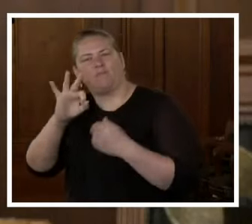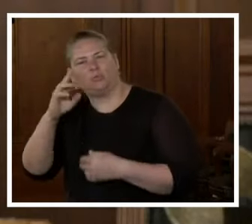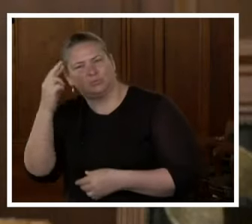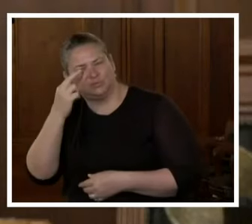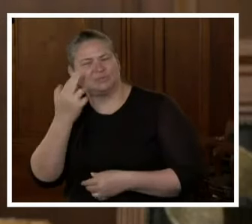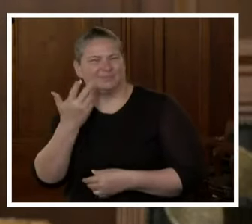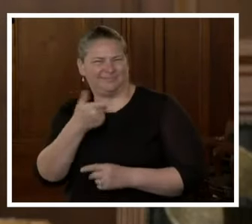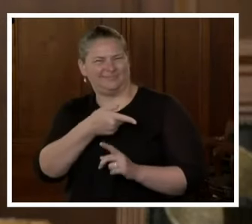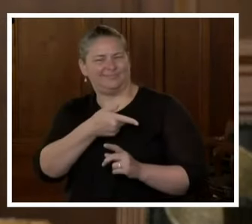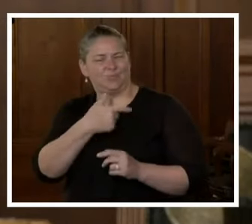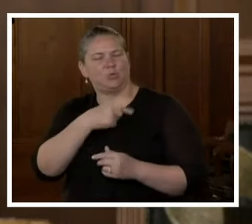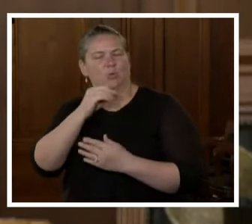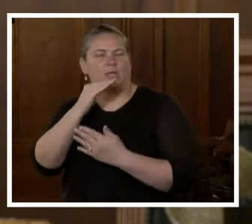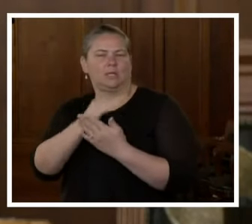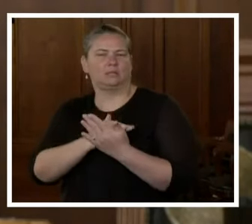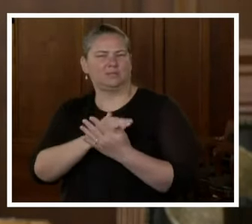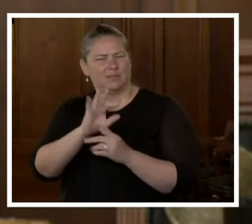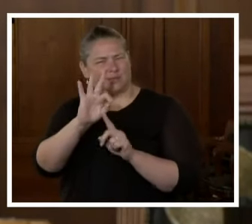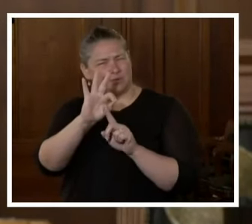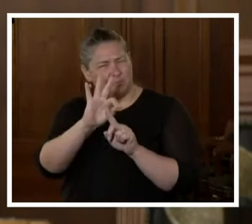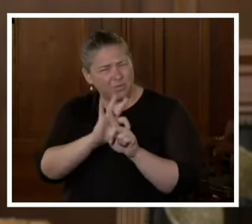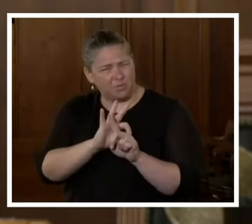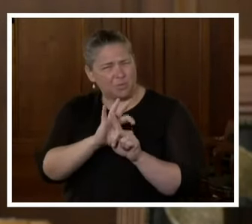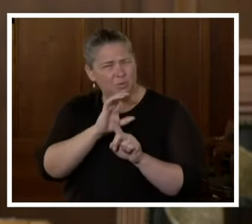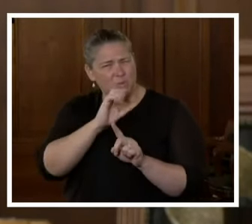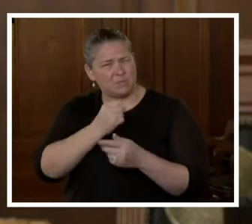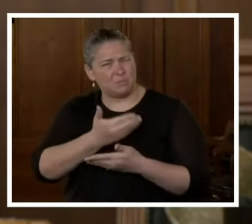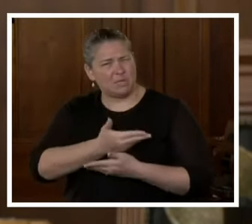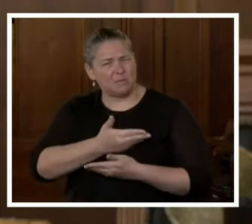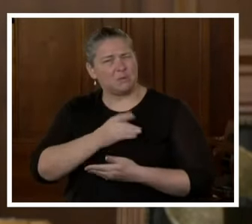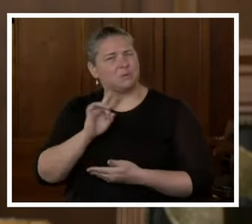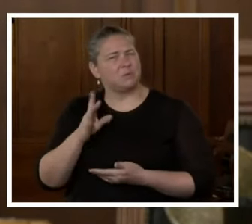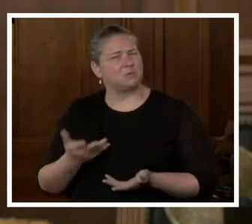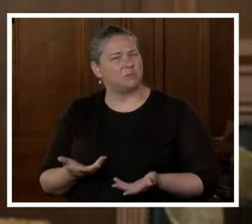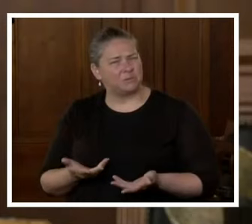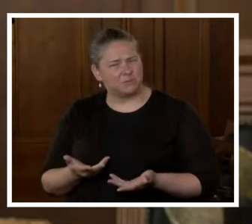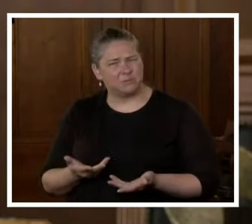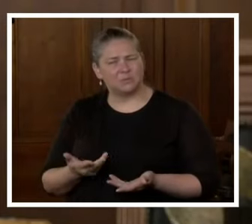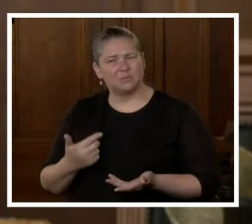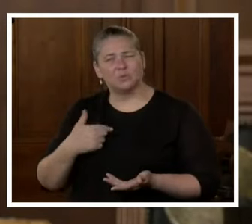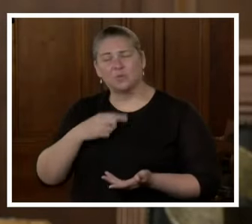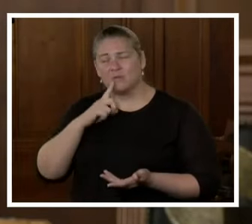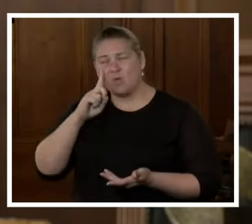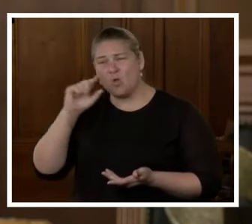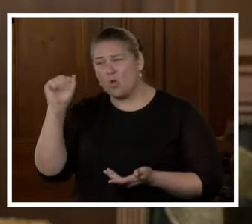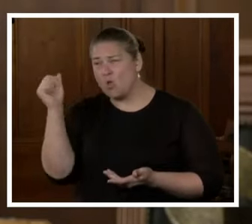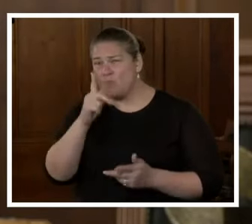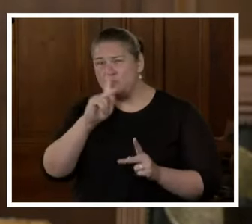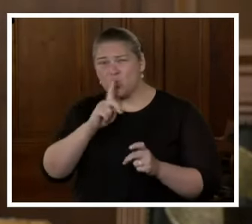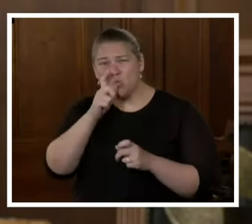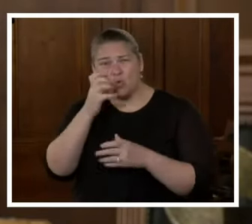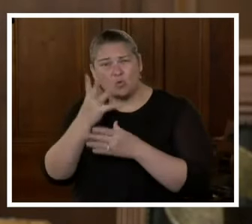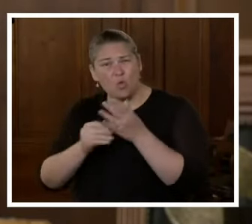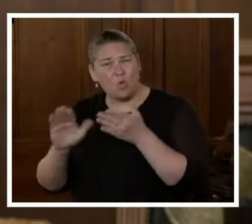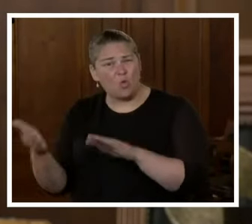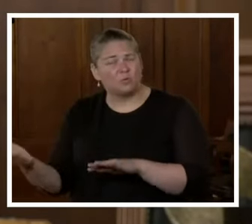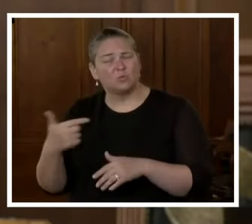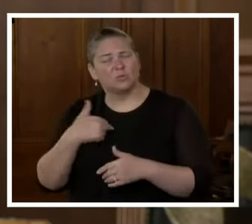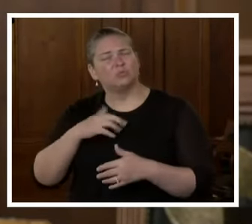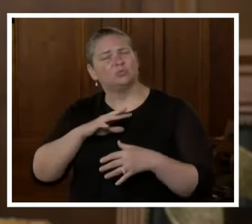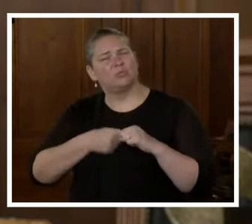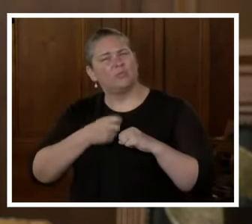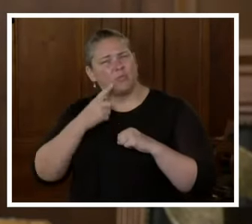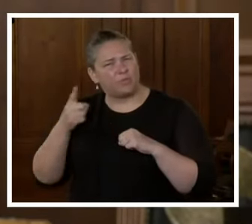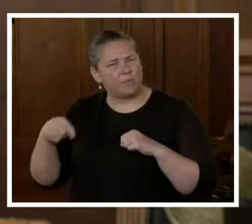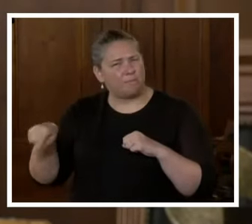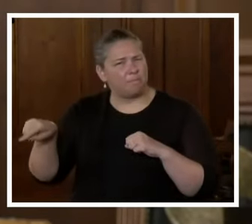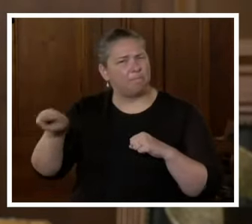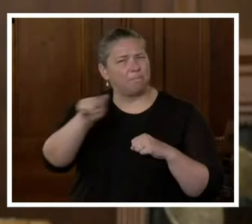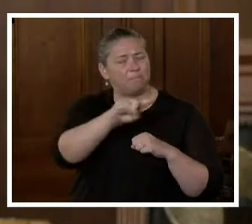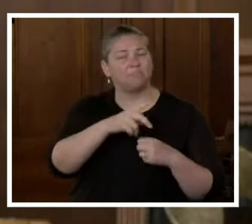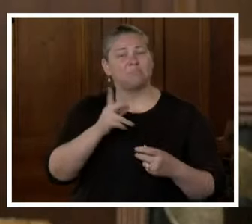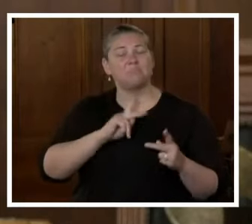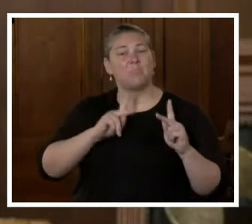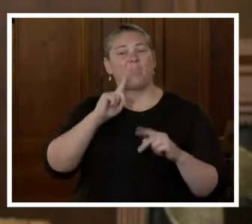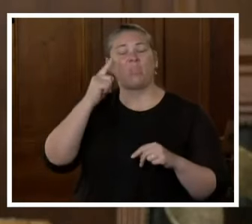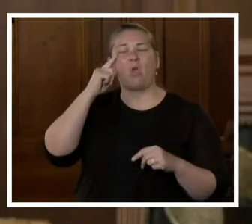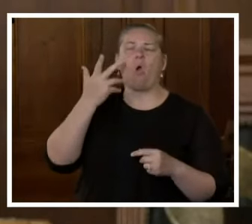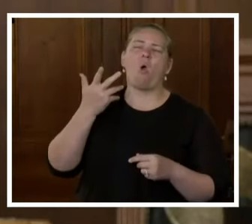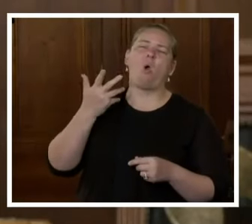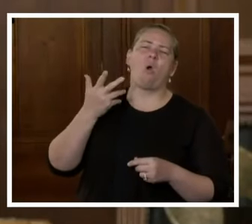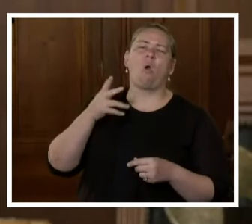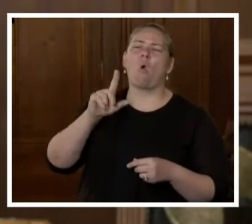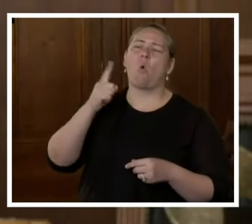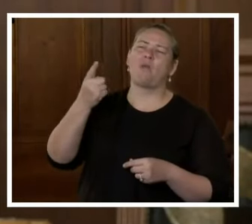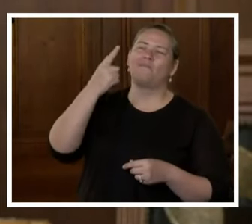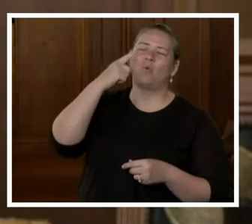THEN WE WILL GET INTO OUR REPORT